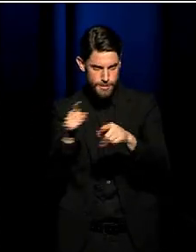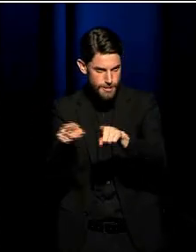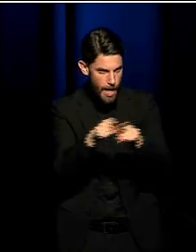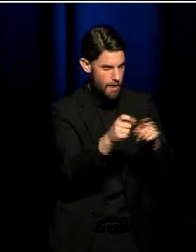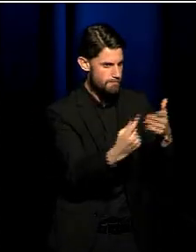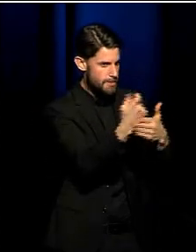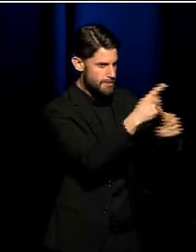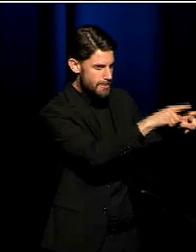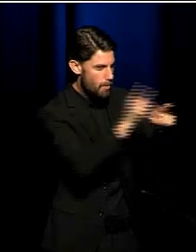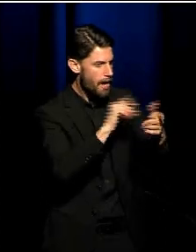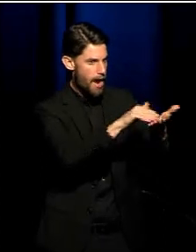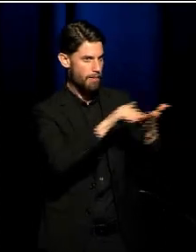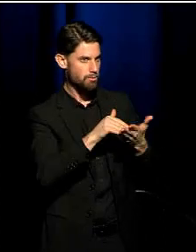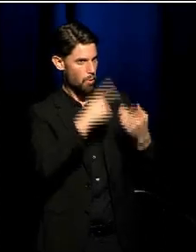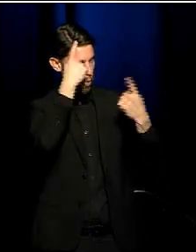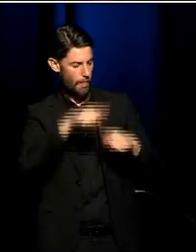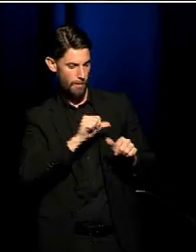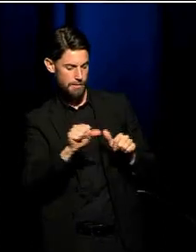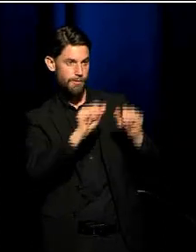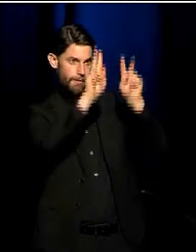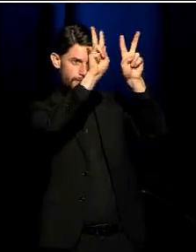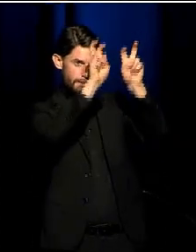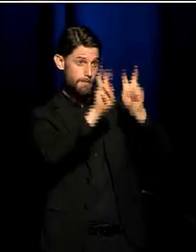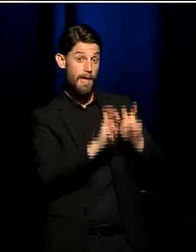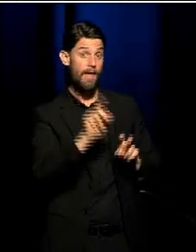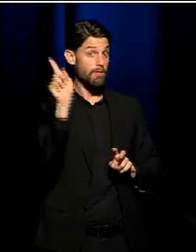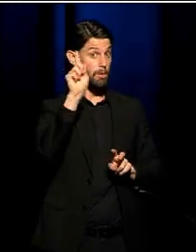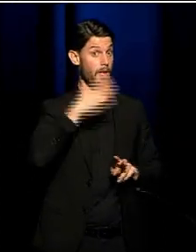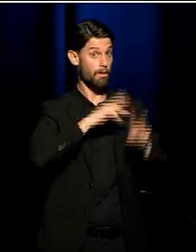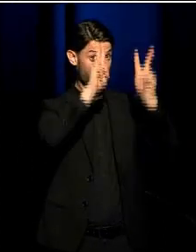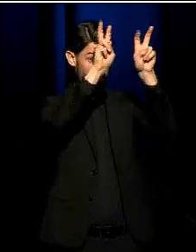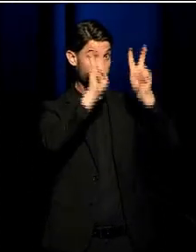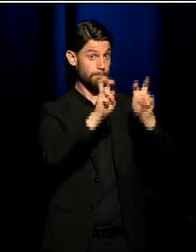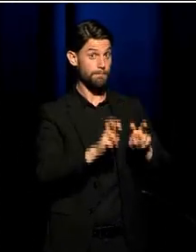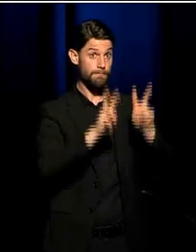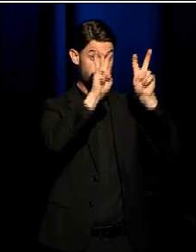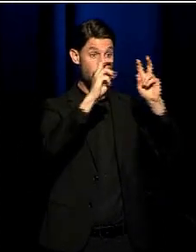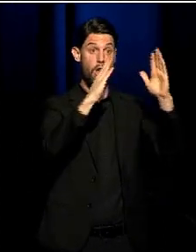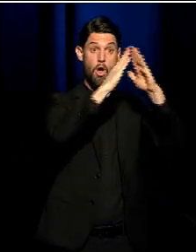community. At this stage the domains of inquiry are homes and living